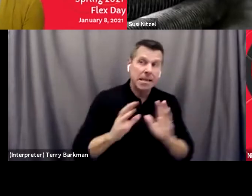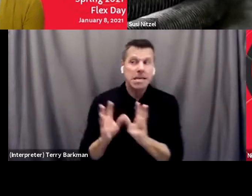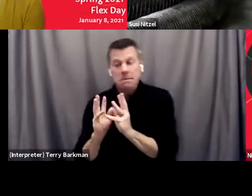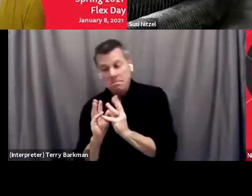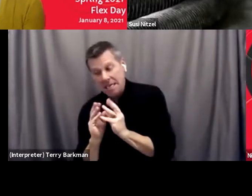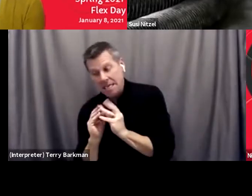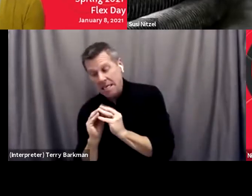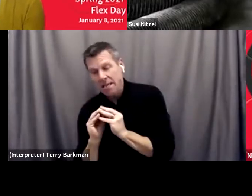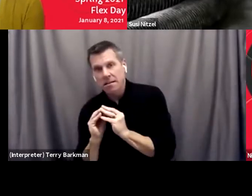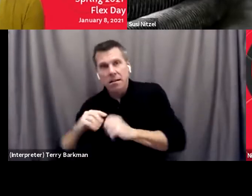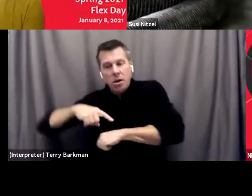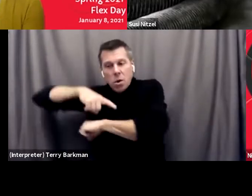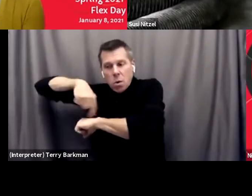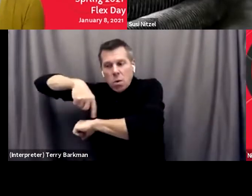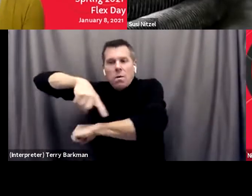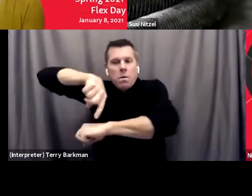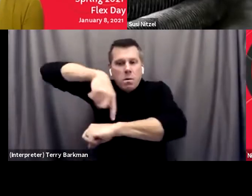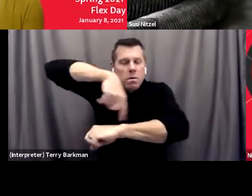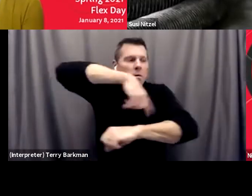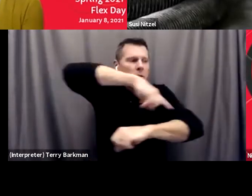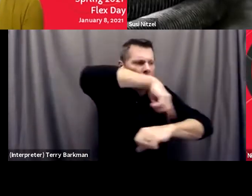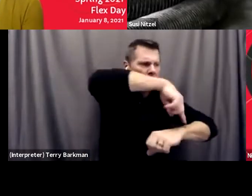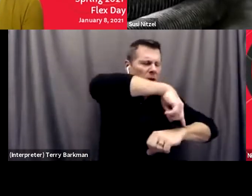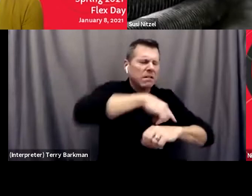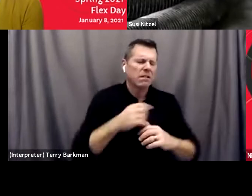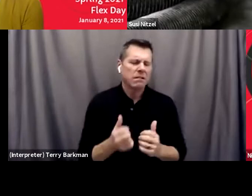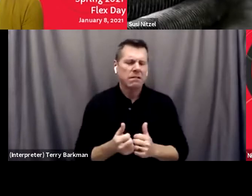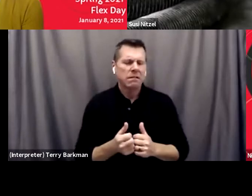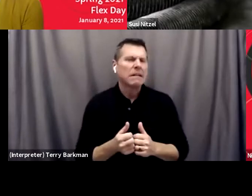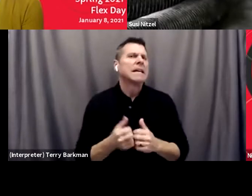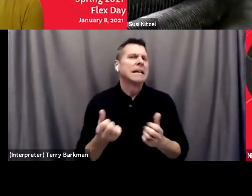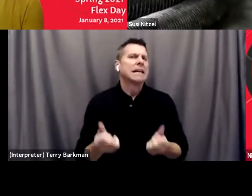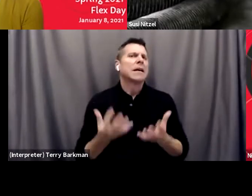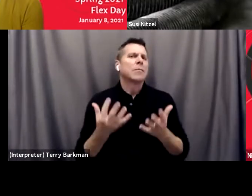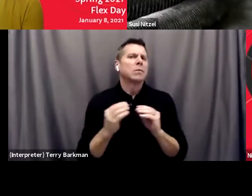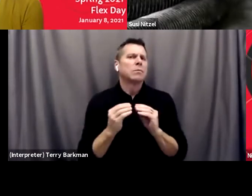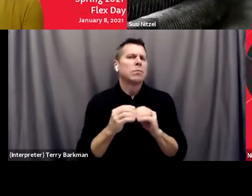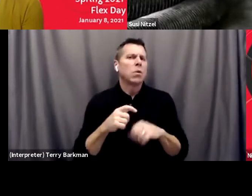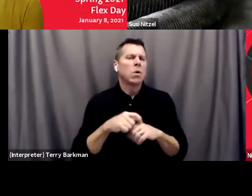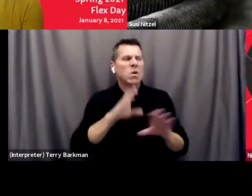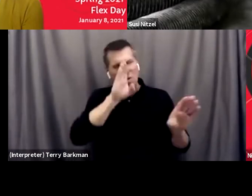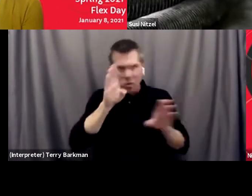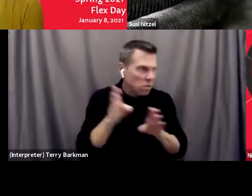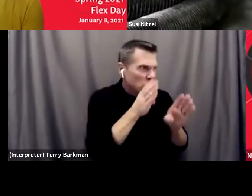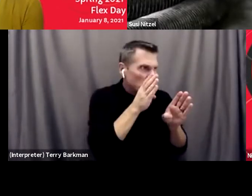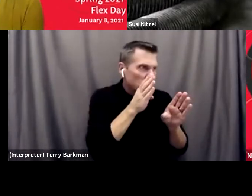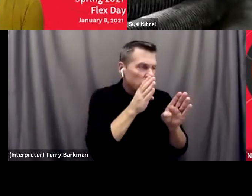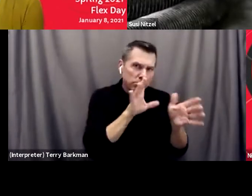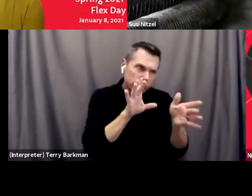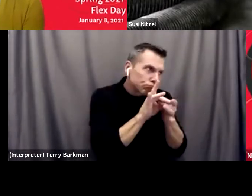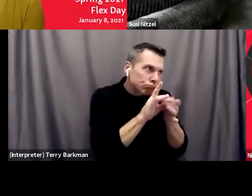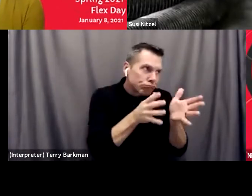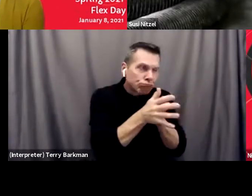stuff. So I just want to make sure that, you know, there are instructors out there doing that, I'm not sure how much more time we have